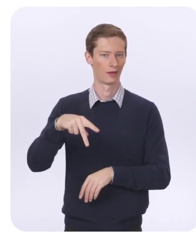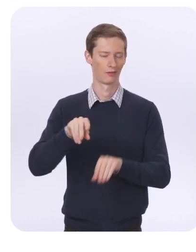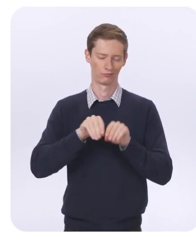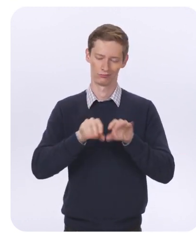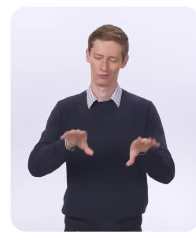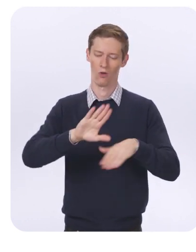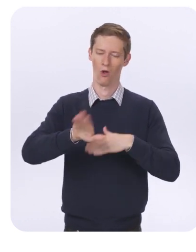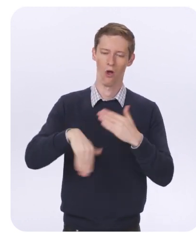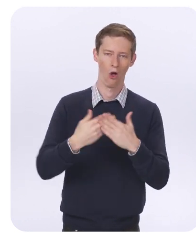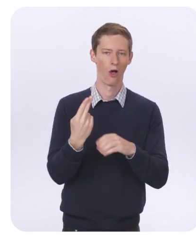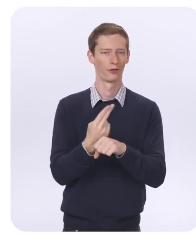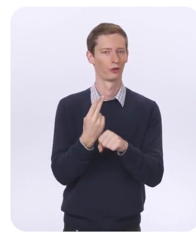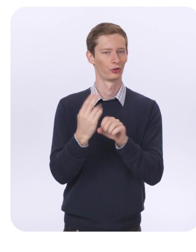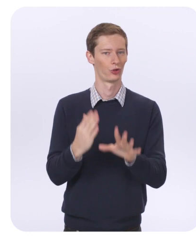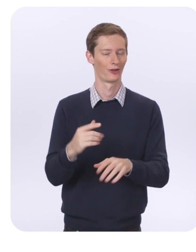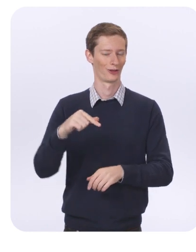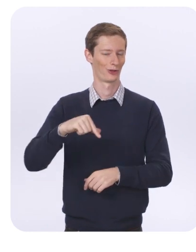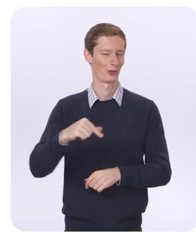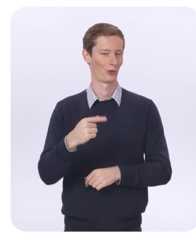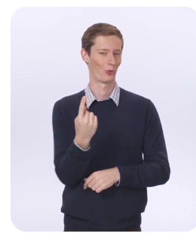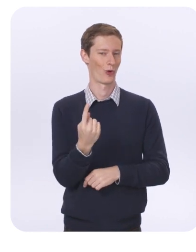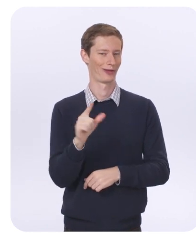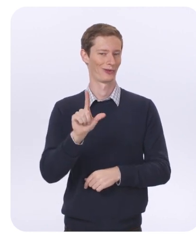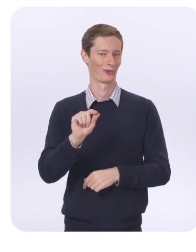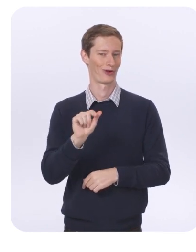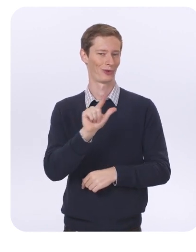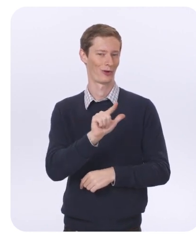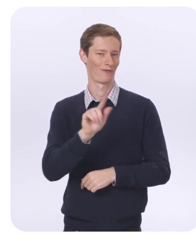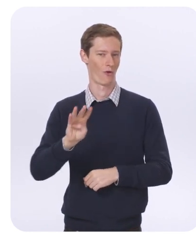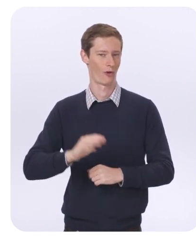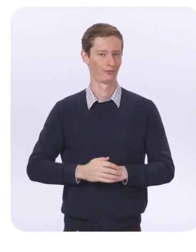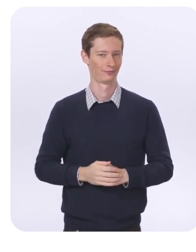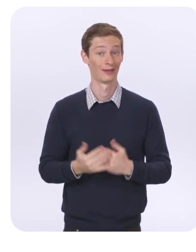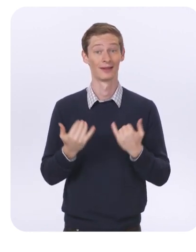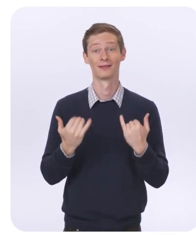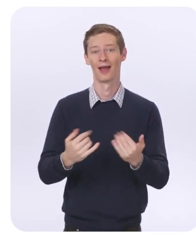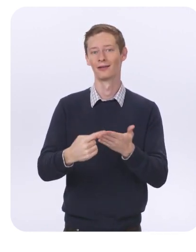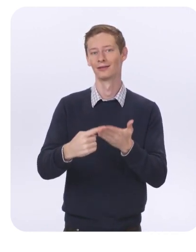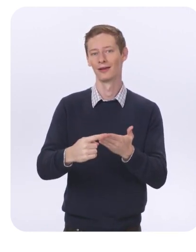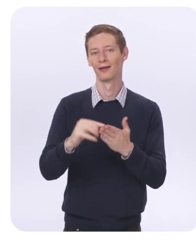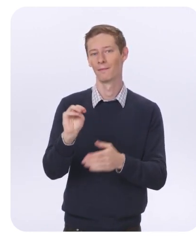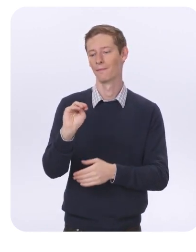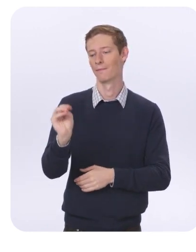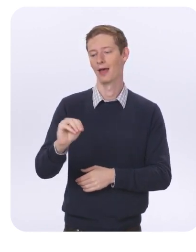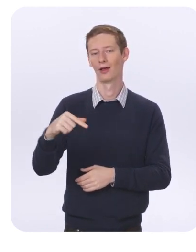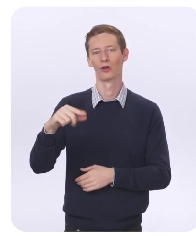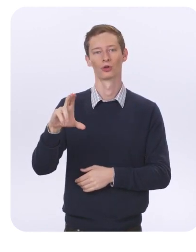which will be a top hit and a hidden gem for $7.99 per month, or $59.99 per year.